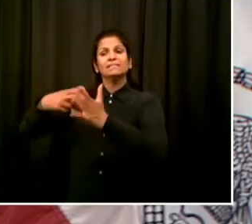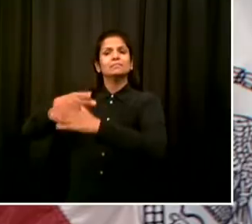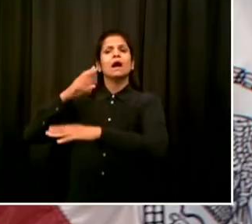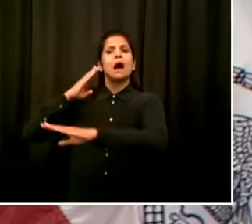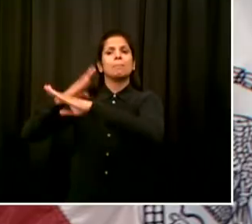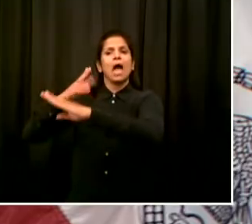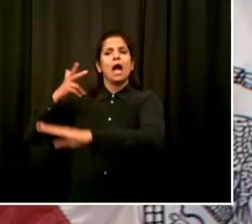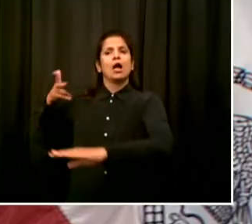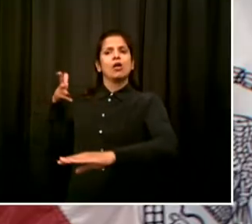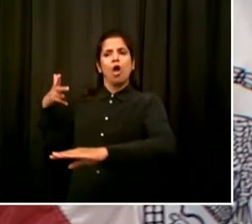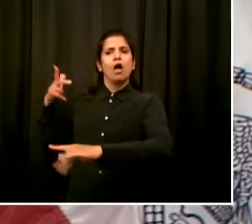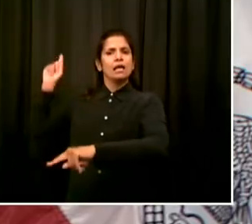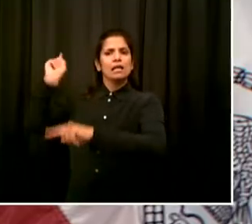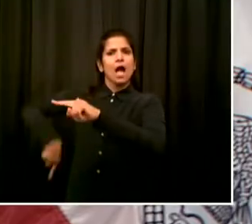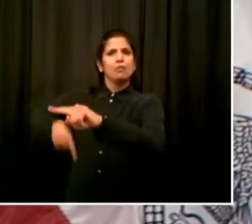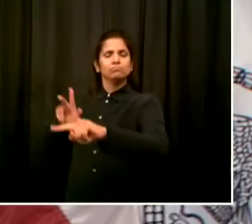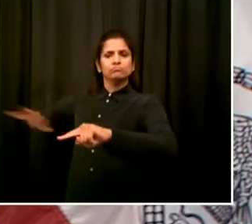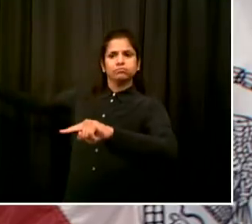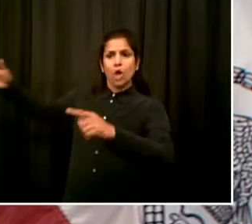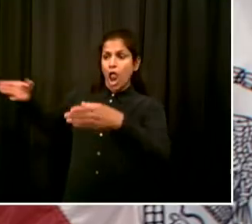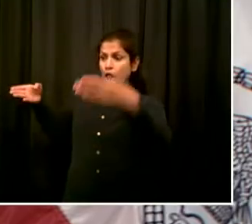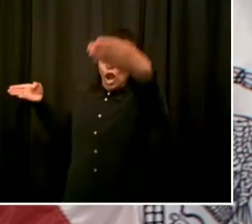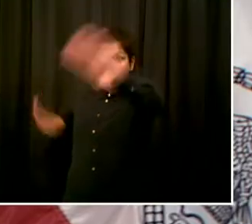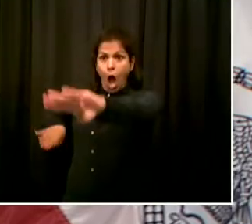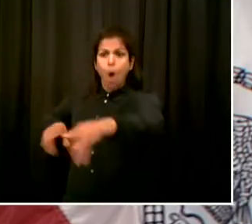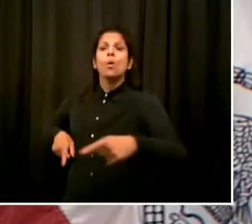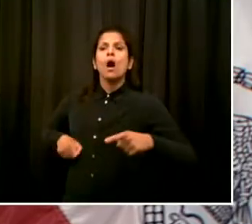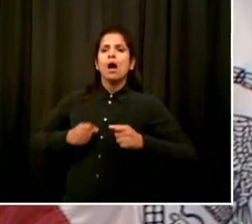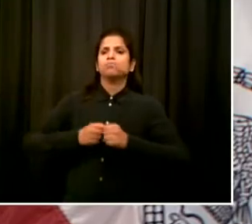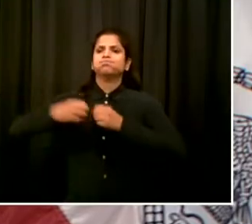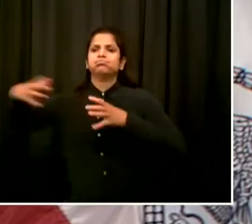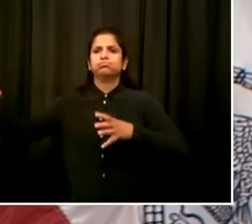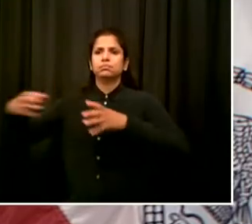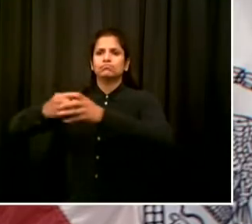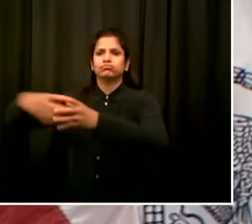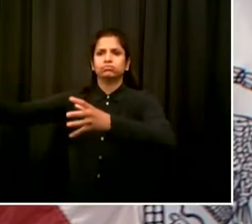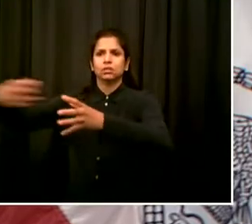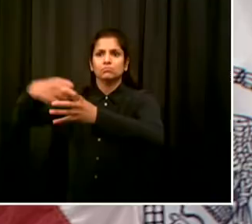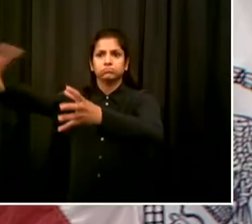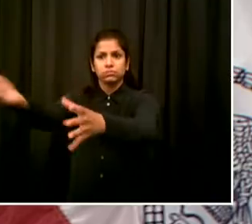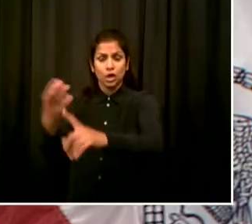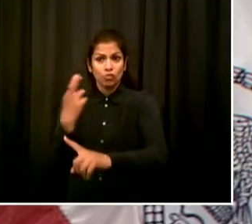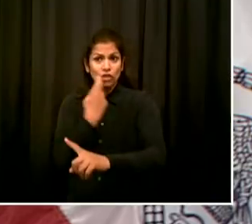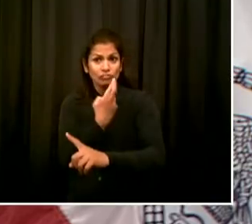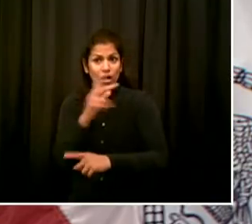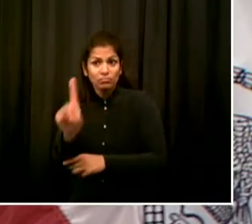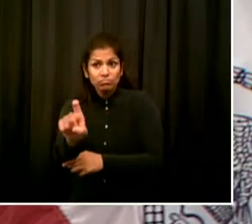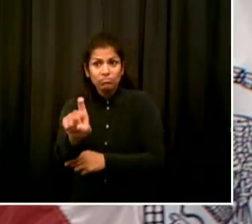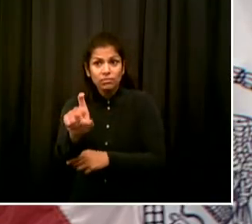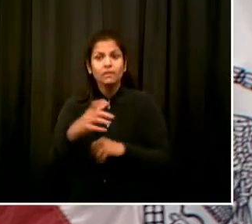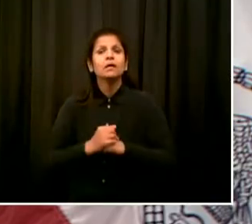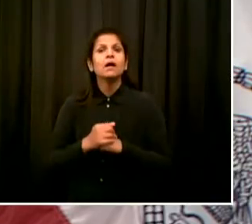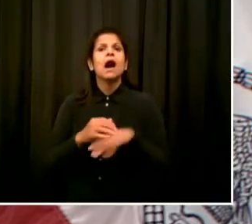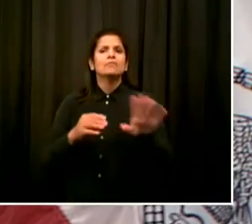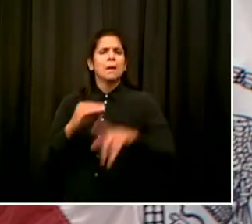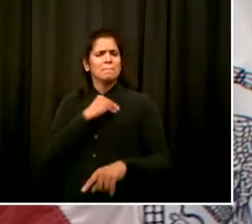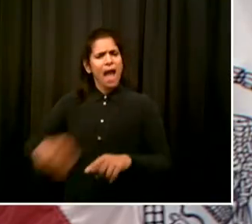SUCCESSES. THE OPEN RUSSIAN INITIATIVE IN QUESTION WORKING AND WE CAN TAKE